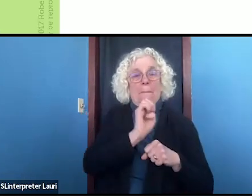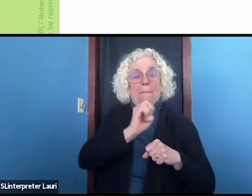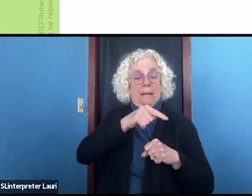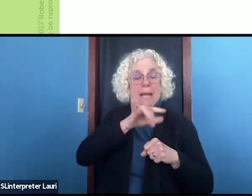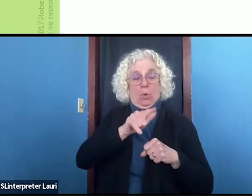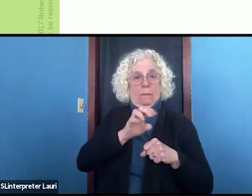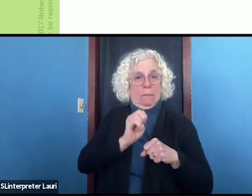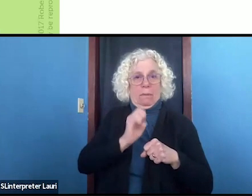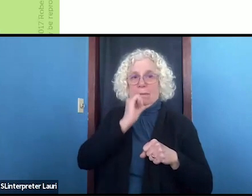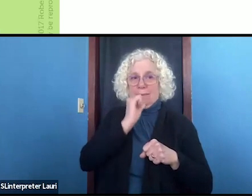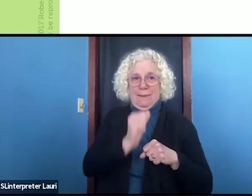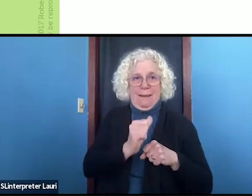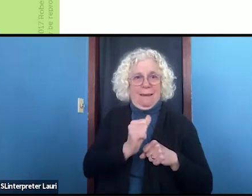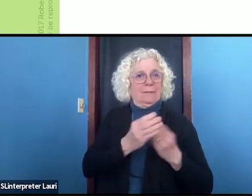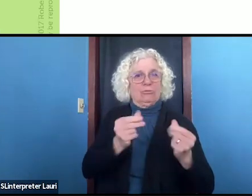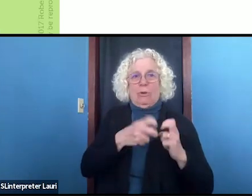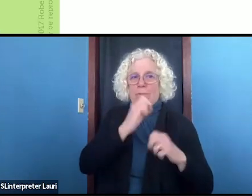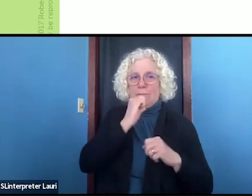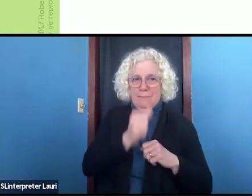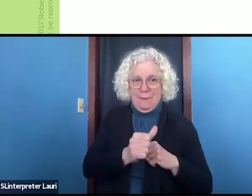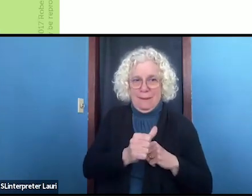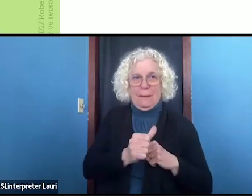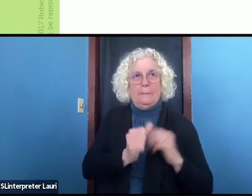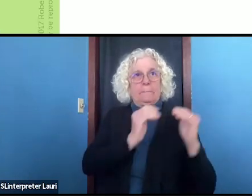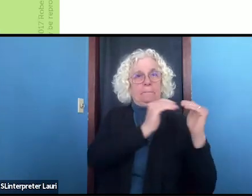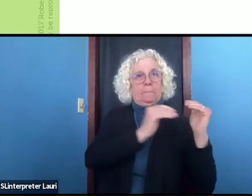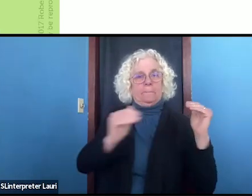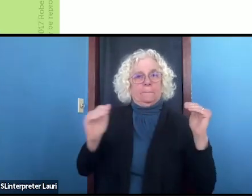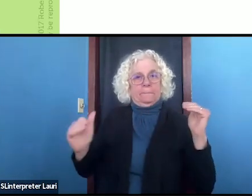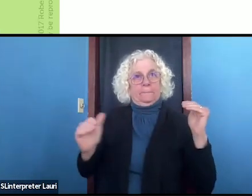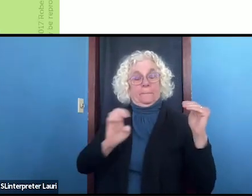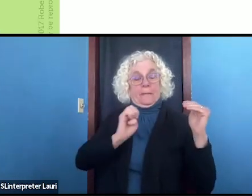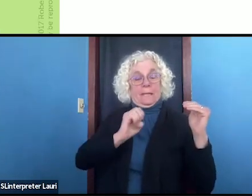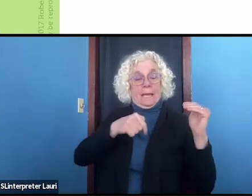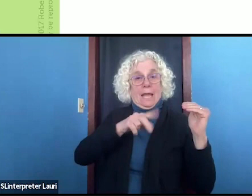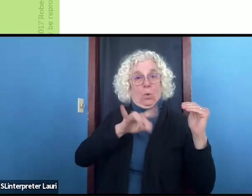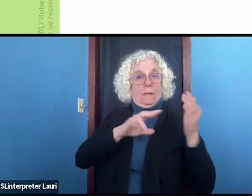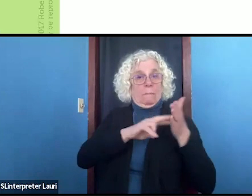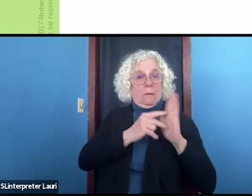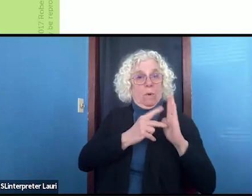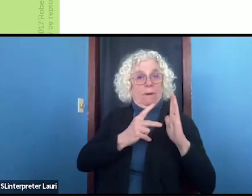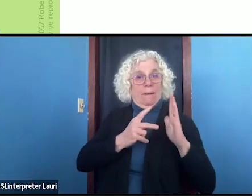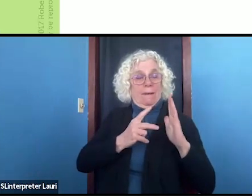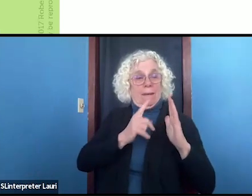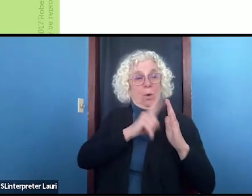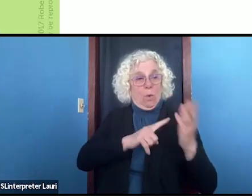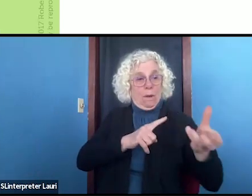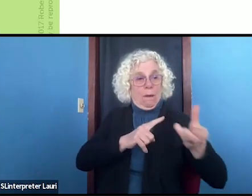Now, when we look at equity, we see that that there is a tailoring, a tailoring of the mobile device